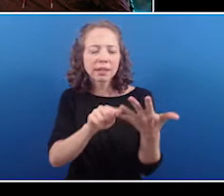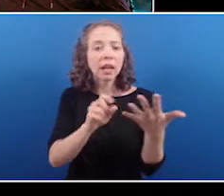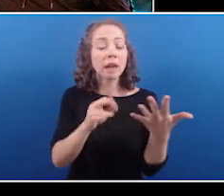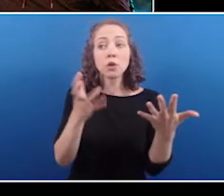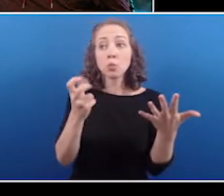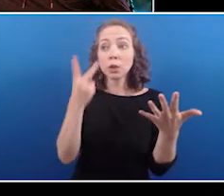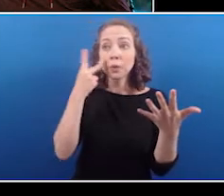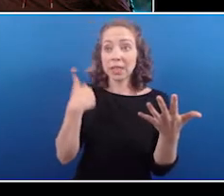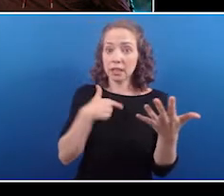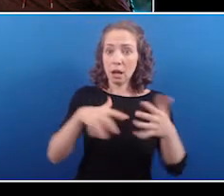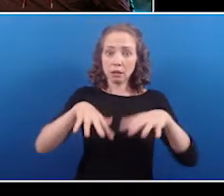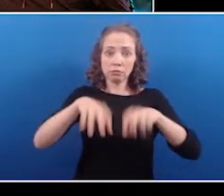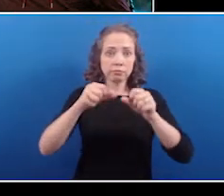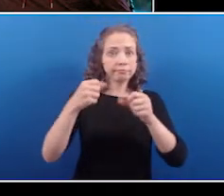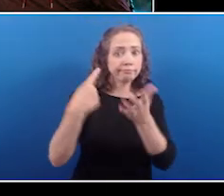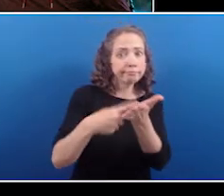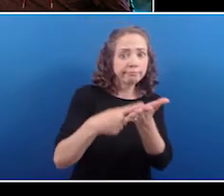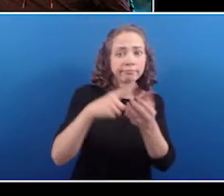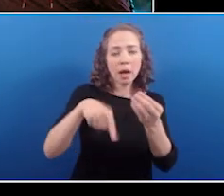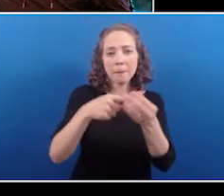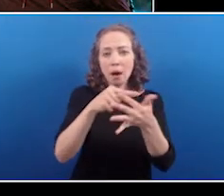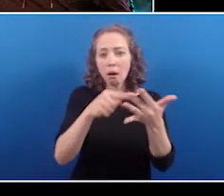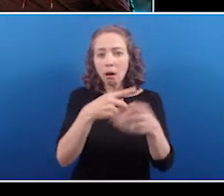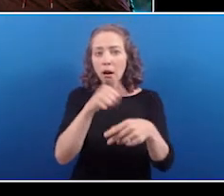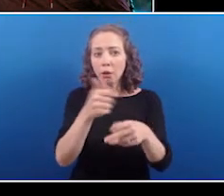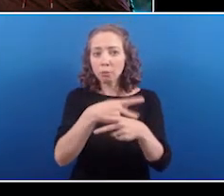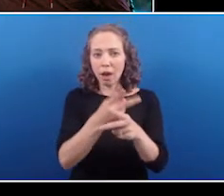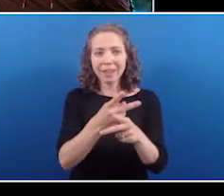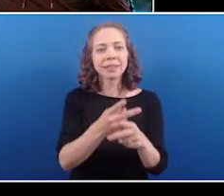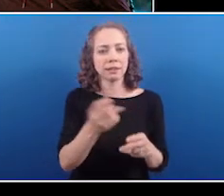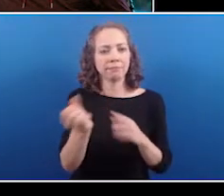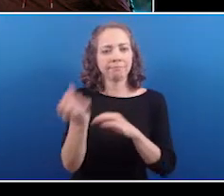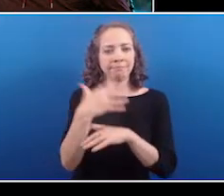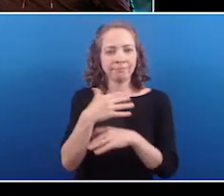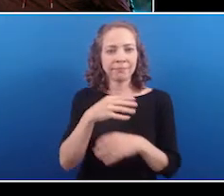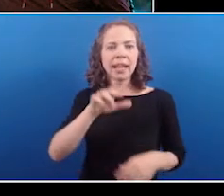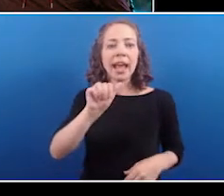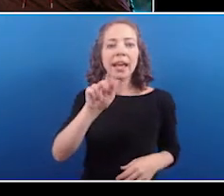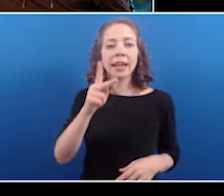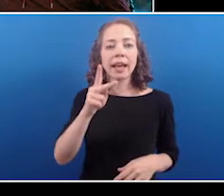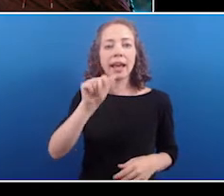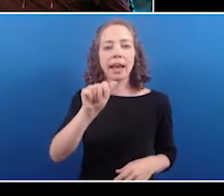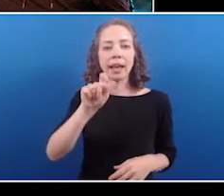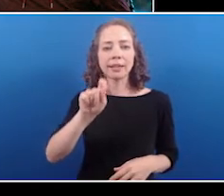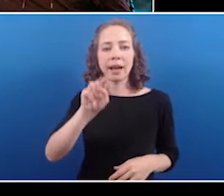in webinars, we would love to hear about that at aka.ms/accessibilityfeedback.